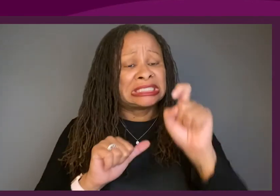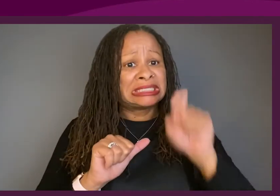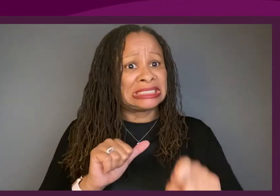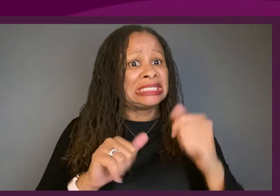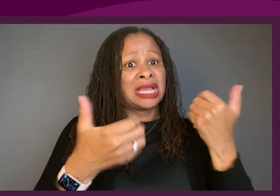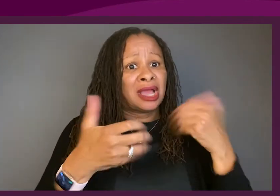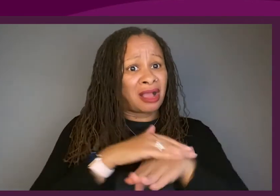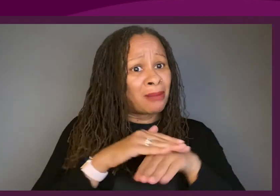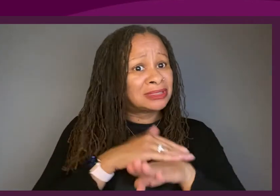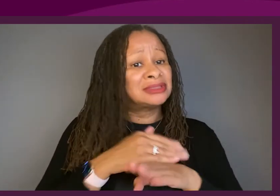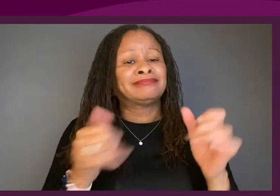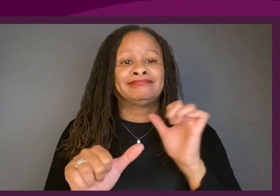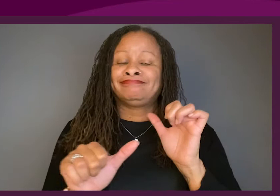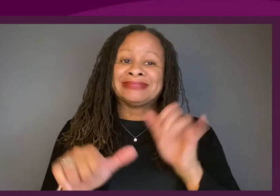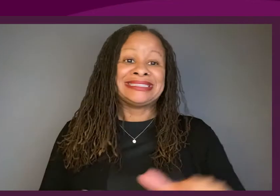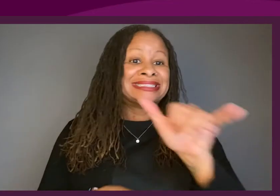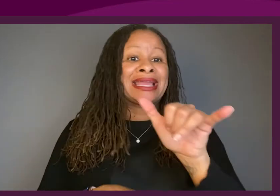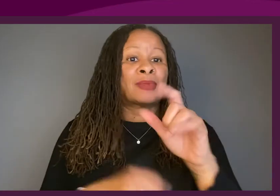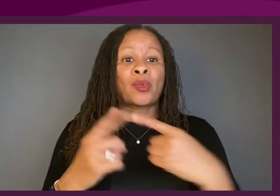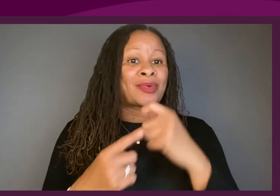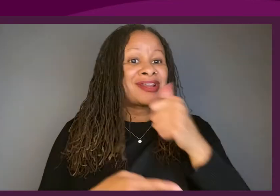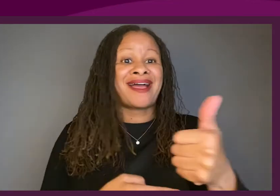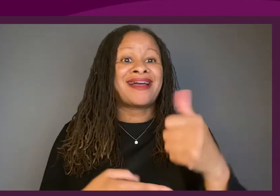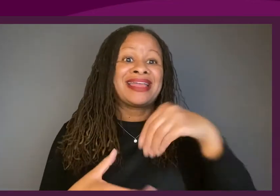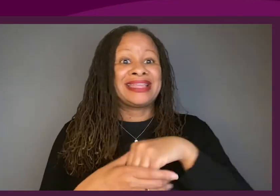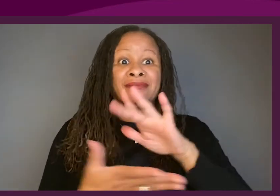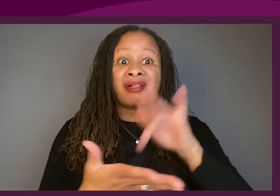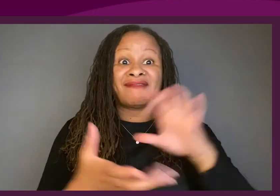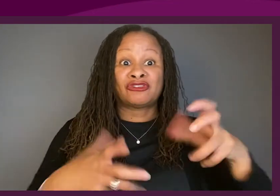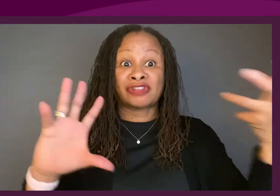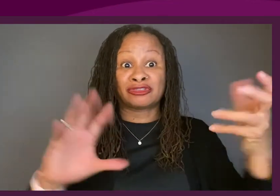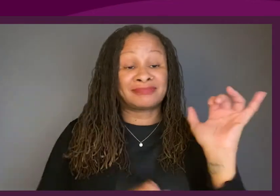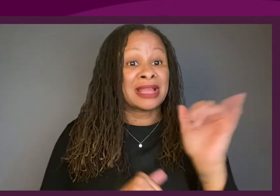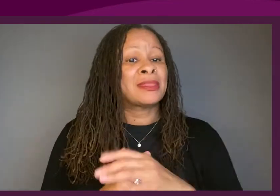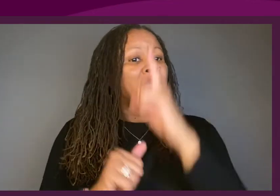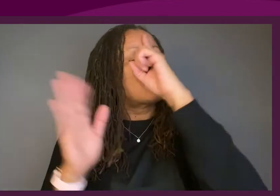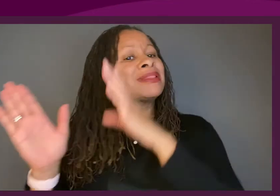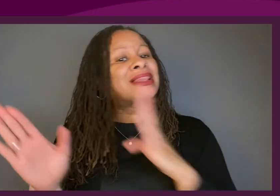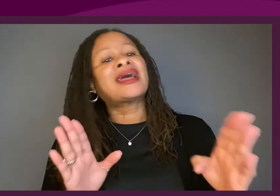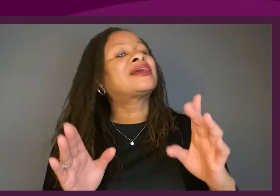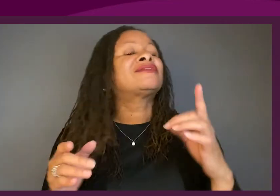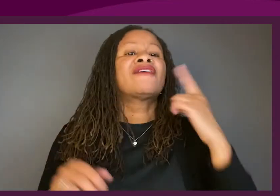So planning for meeting those accommodations as well, and then throughout the entire disaster